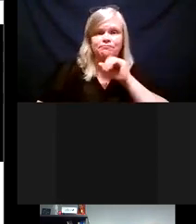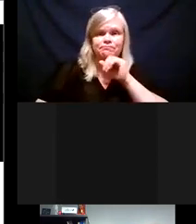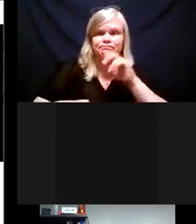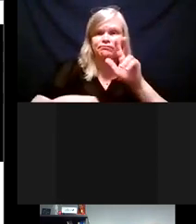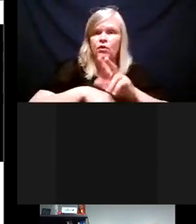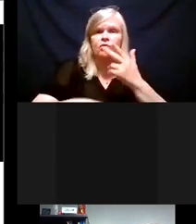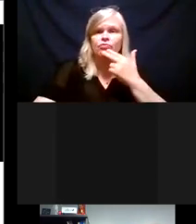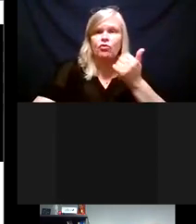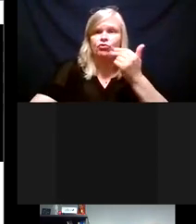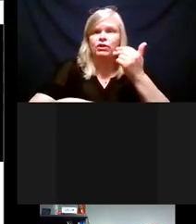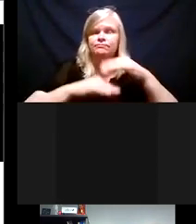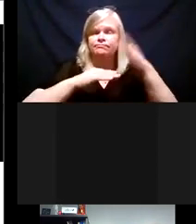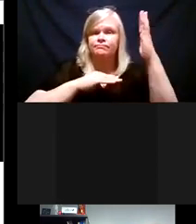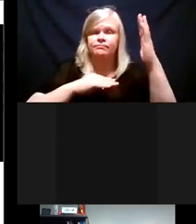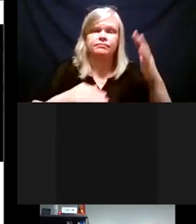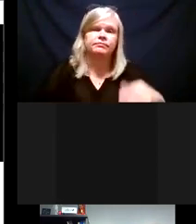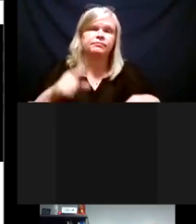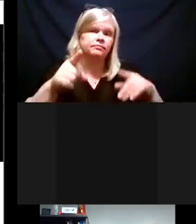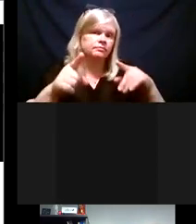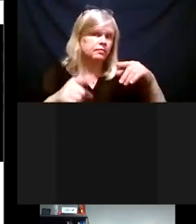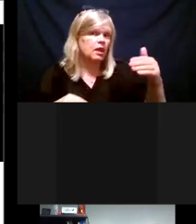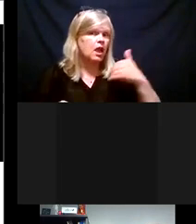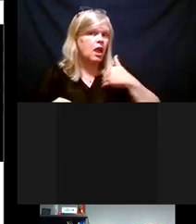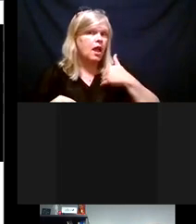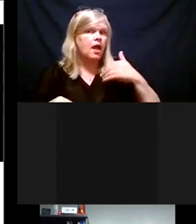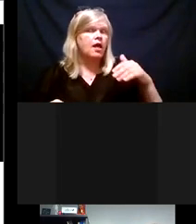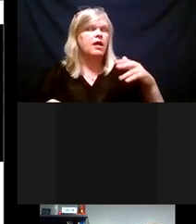INCEST, SEXUAL EXPLOITATION OF A MINOR, ET CETERA.